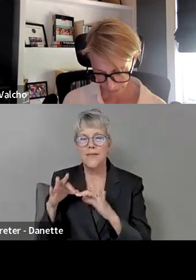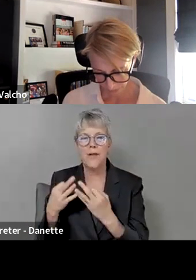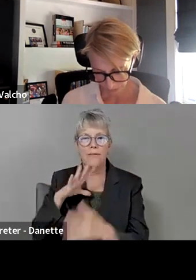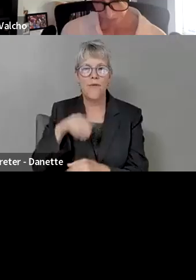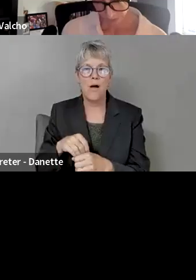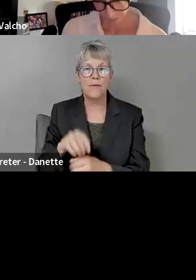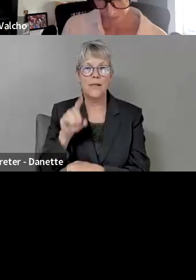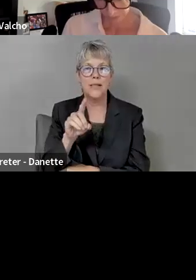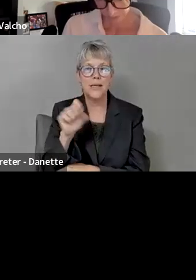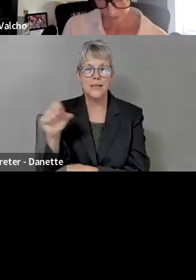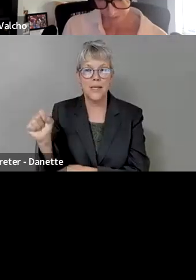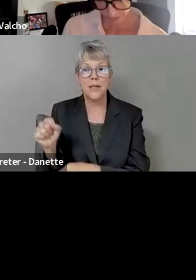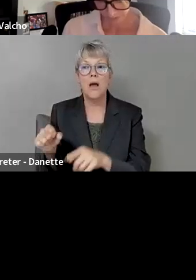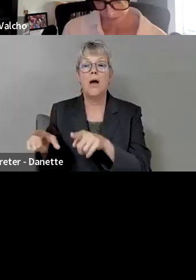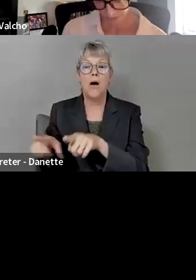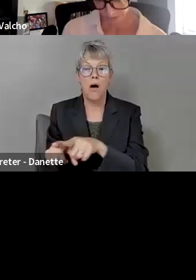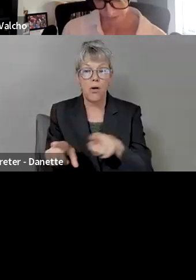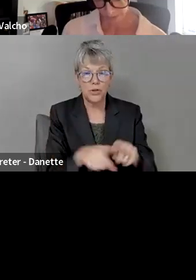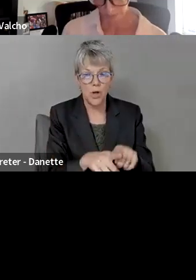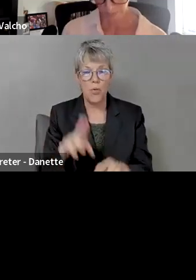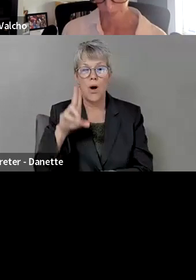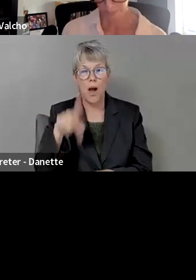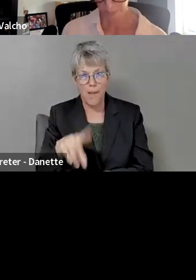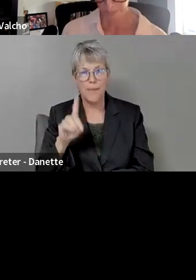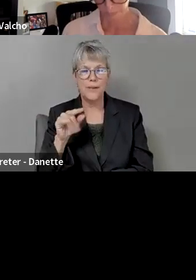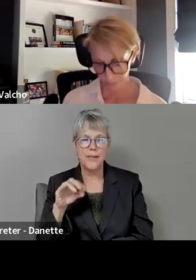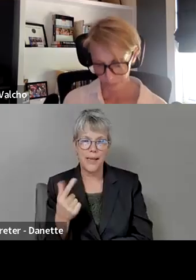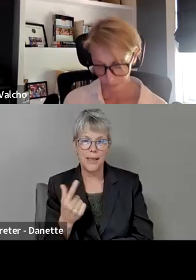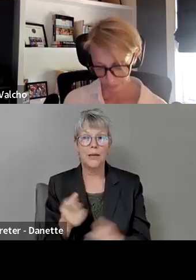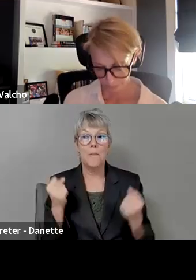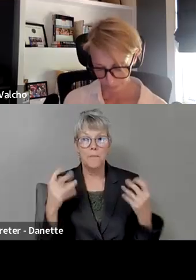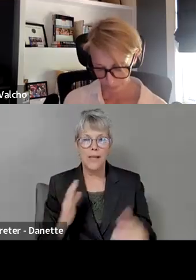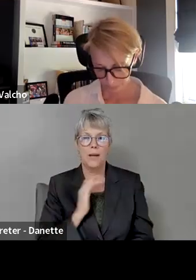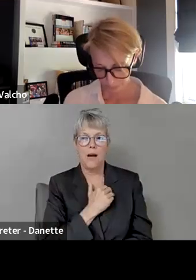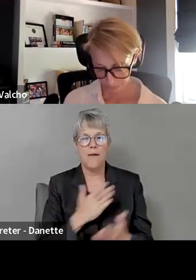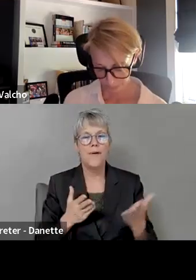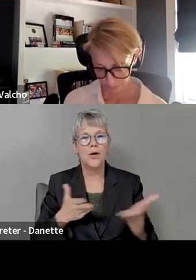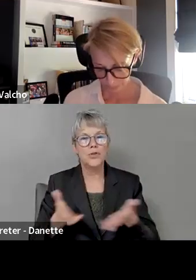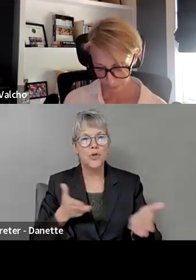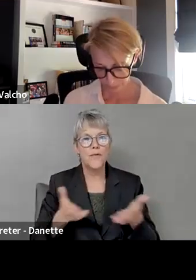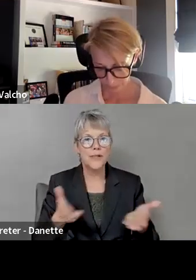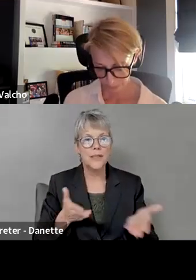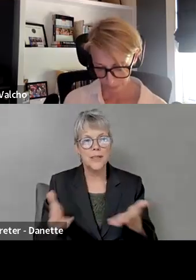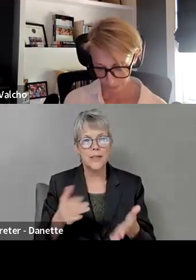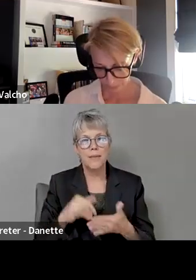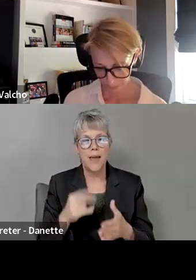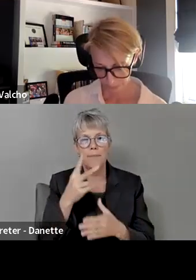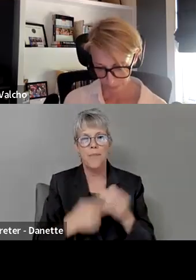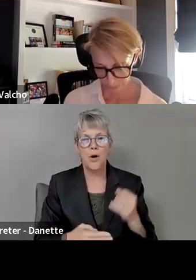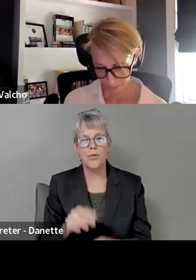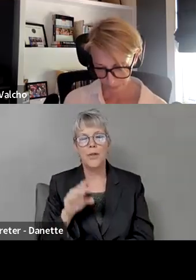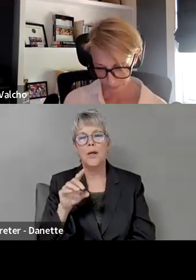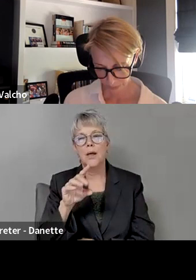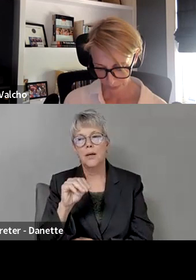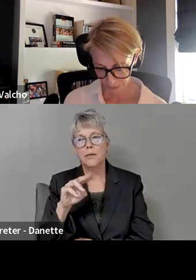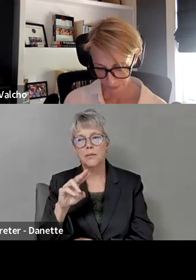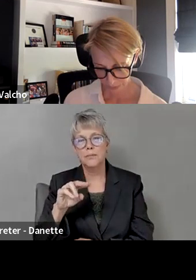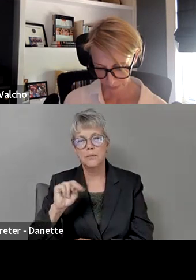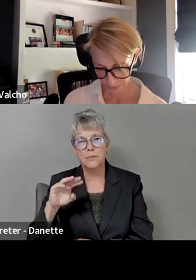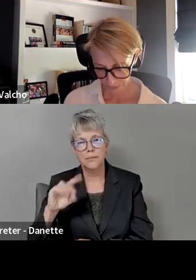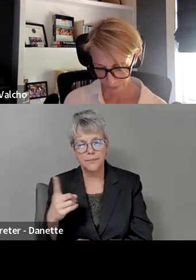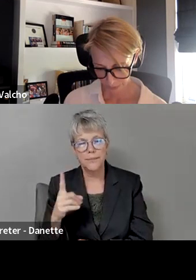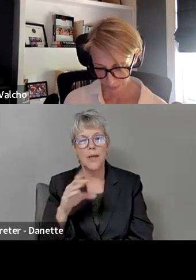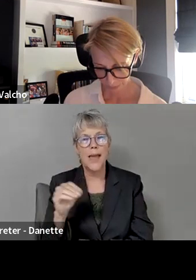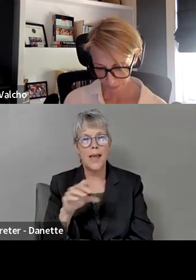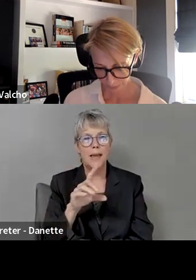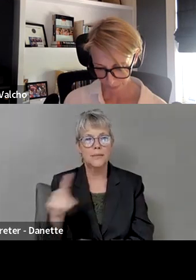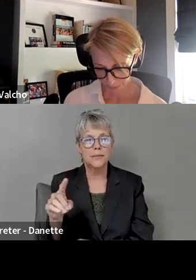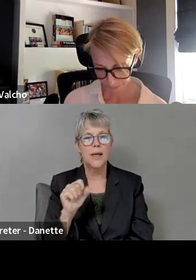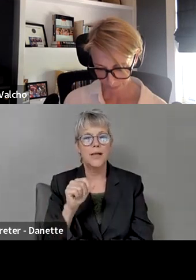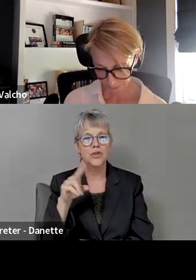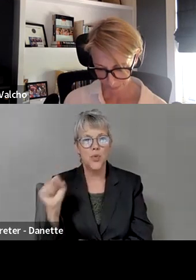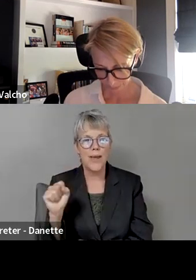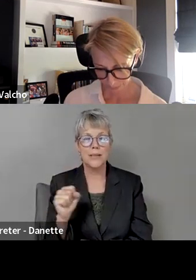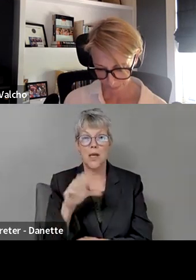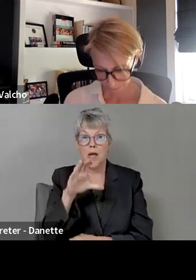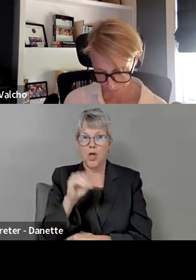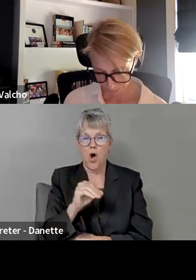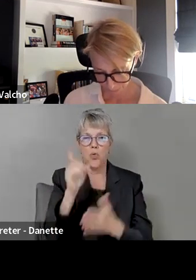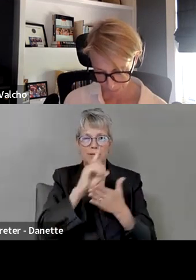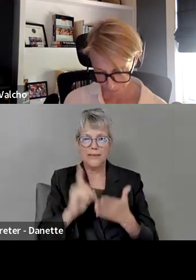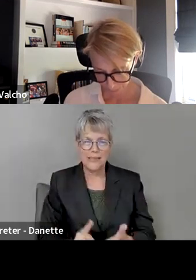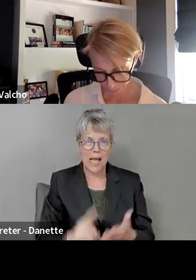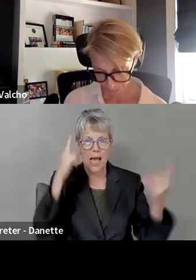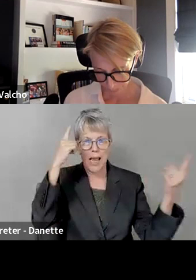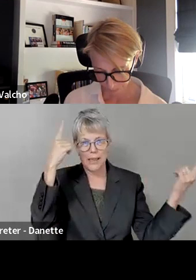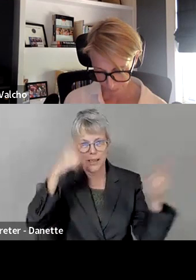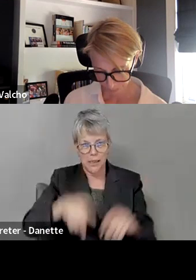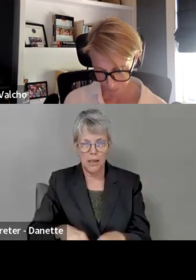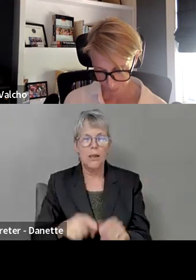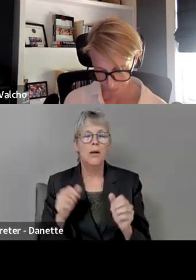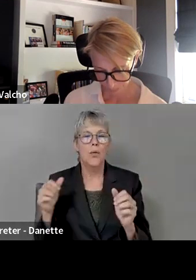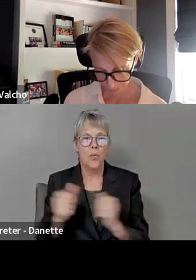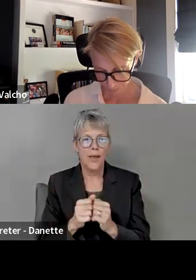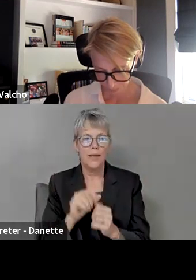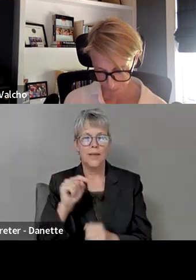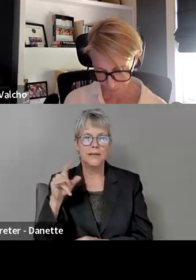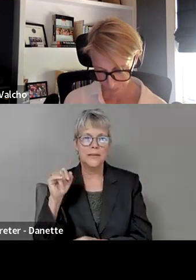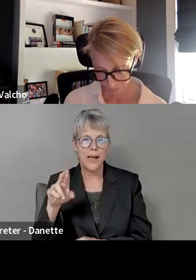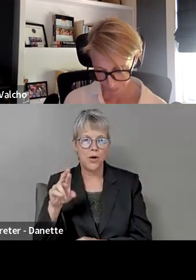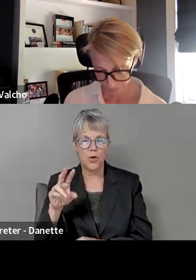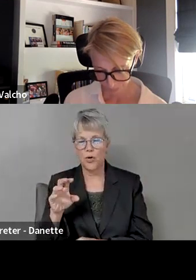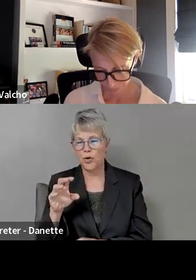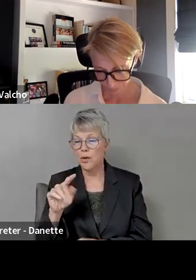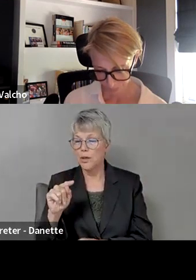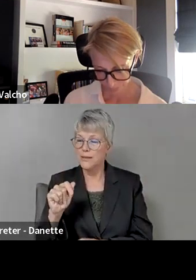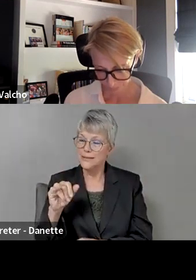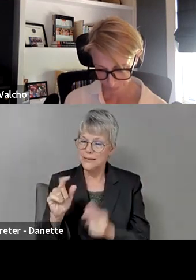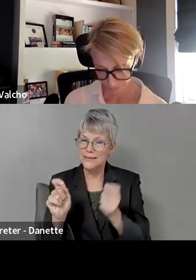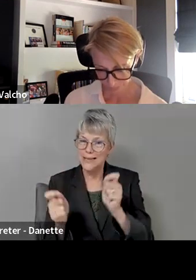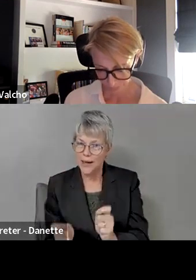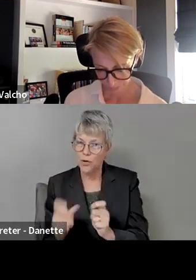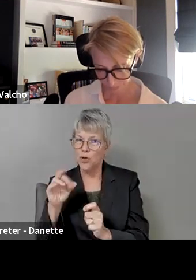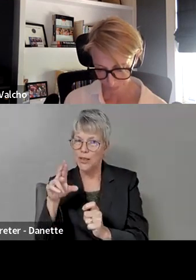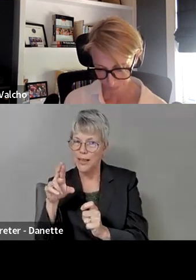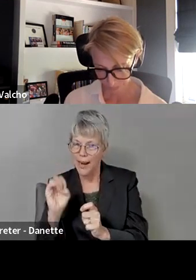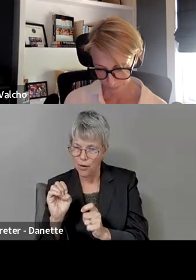Keith McCoy (he/him) - NC DHHS: as well as updating many of our services that both Dmh dds Us. And Medicaid co-design along with Taylor care management, which is our new real, not that new. But since december our